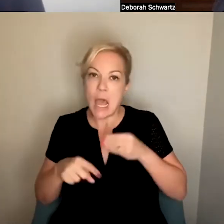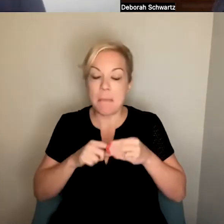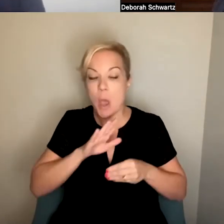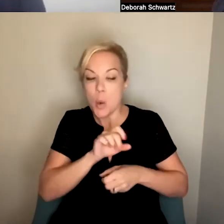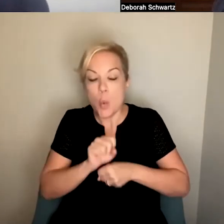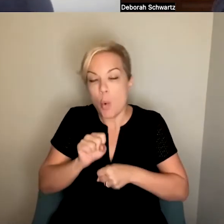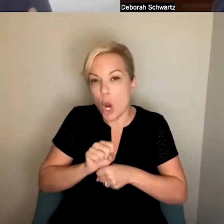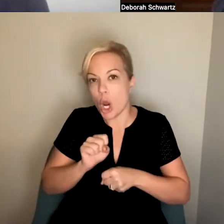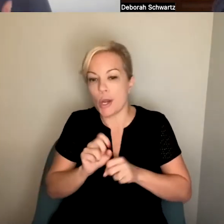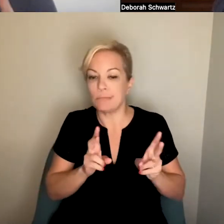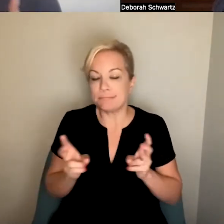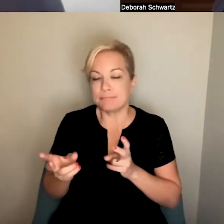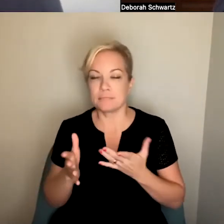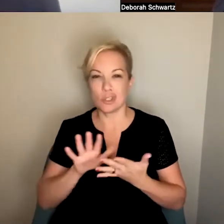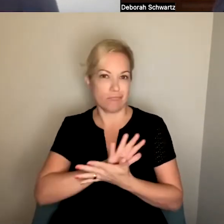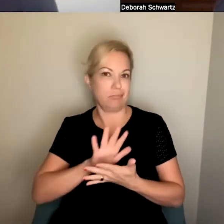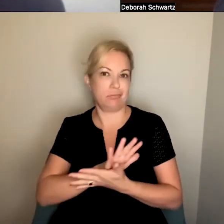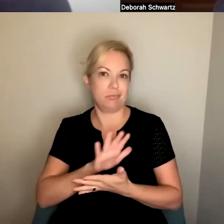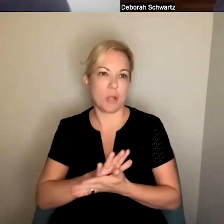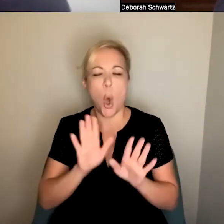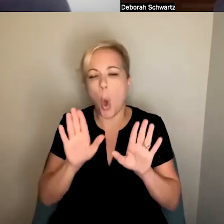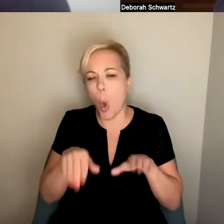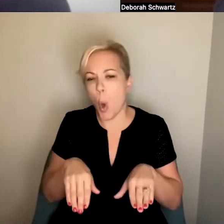you know, just like something that's, like, just this side of legal or like,